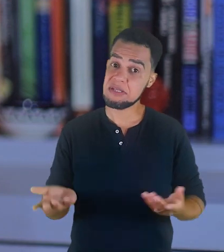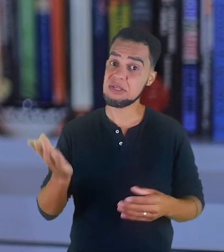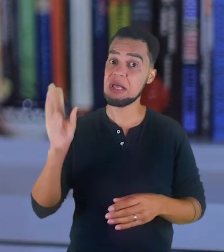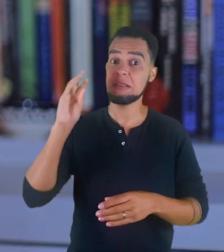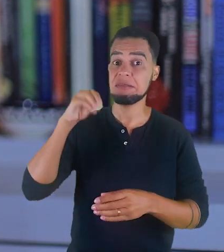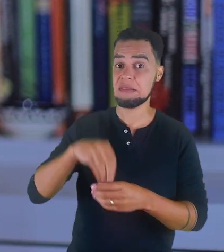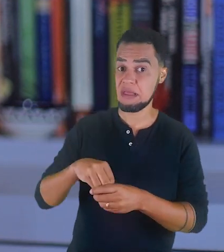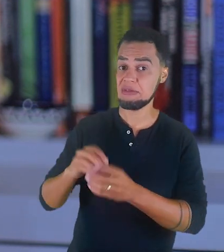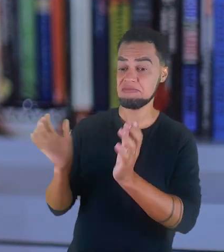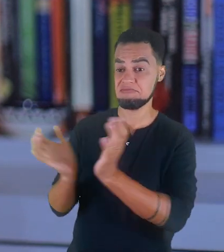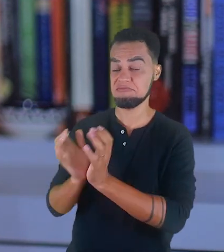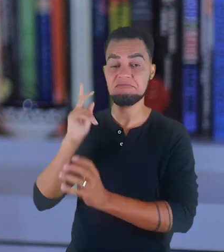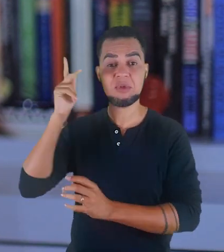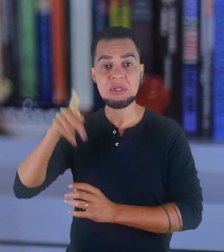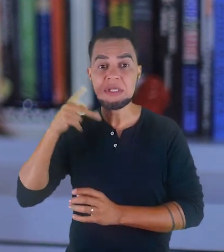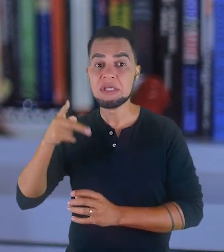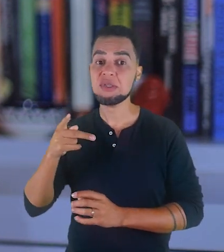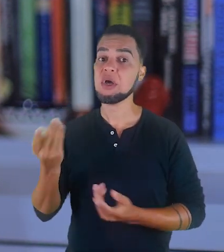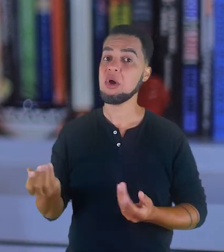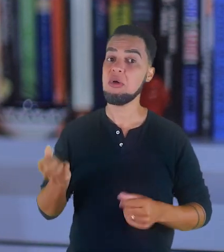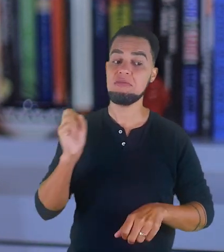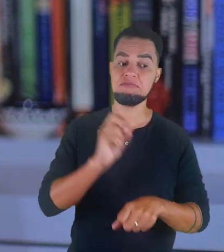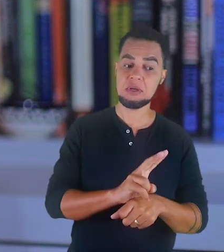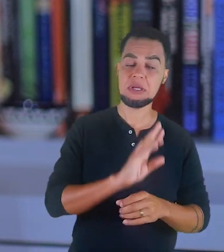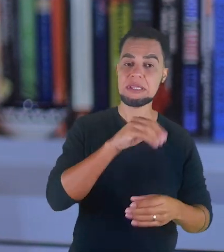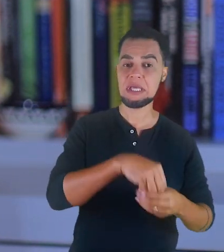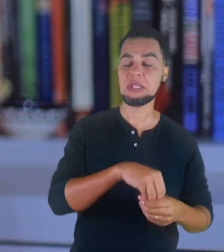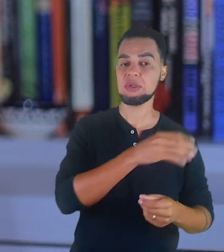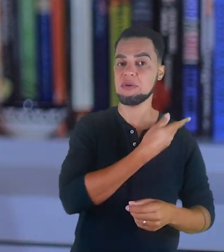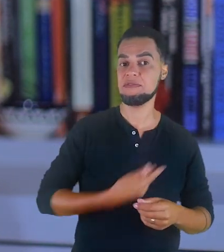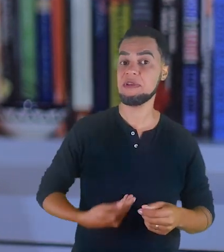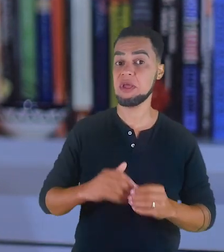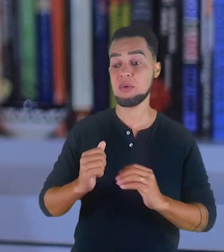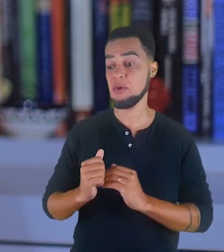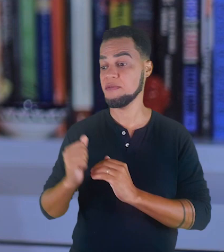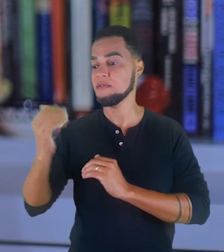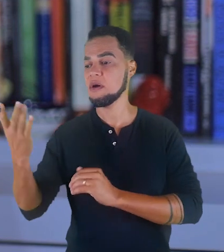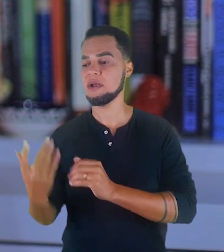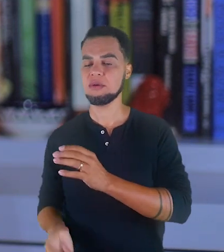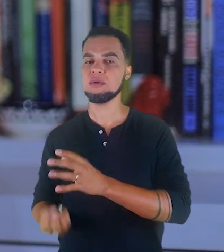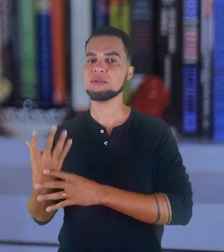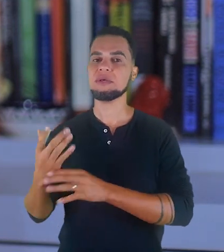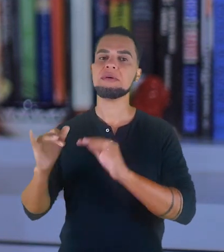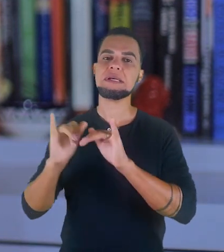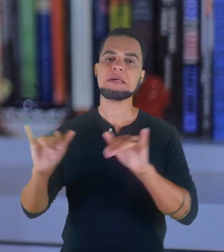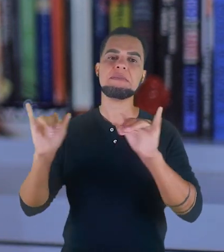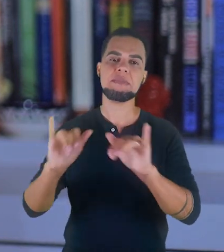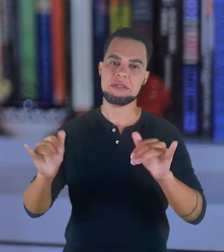whether within parliament, whether regarding government posts, or outside of it, in building campaigns.